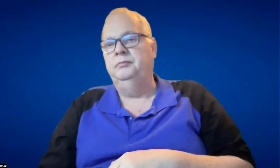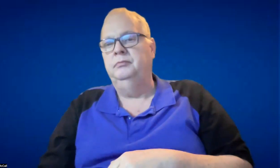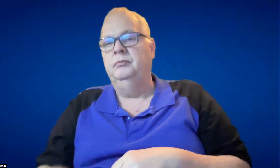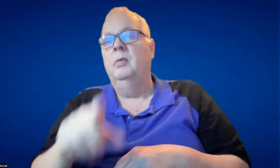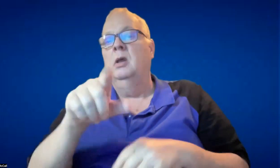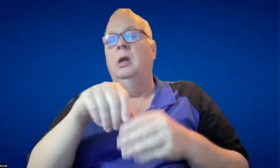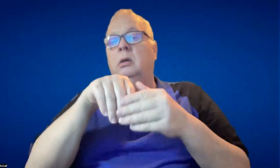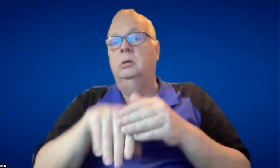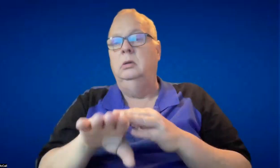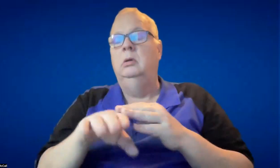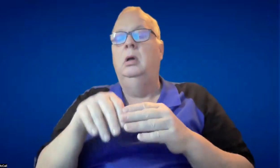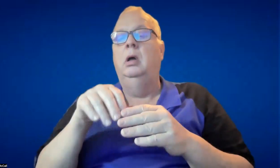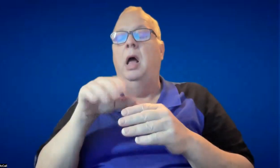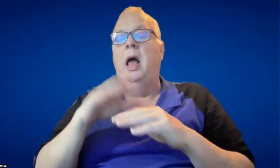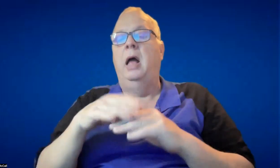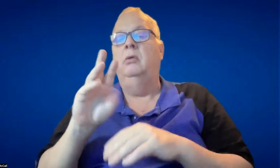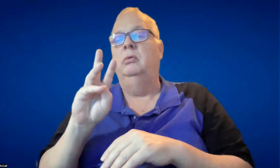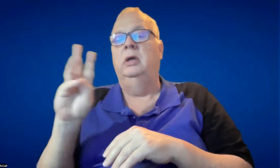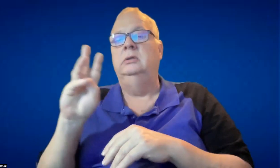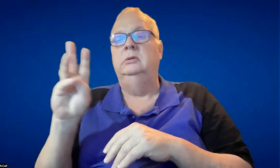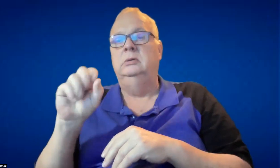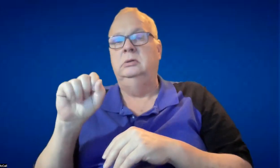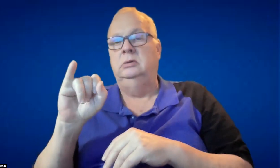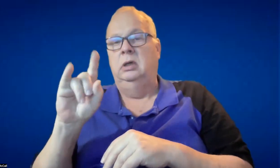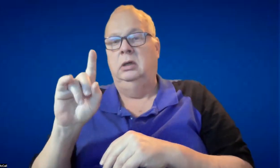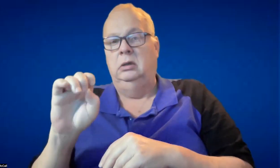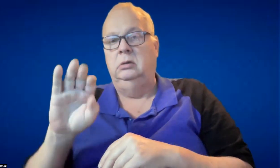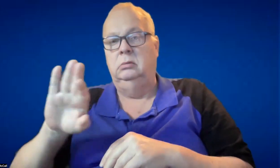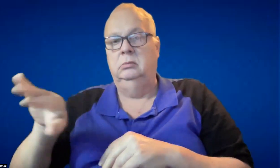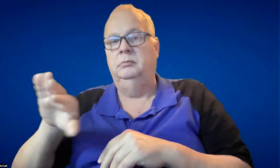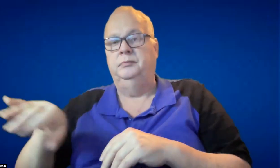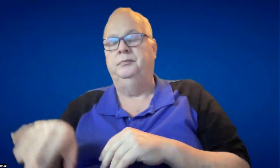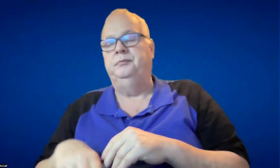Enter on the West side.